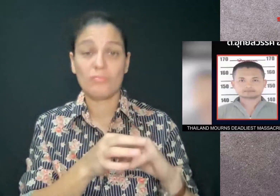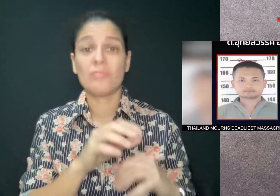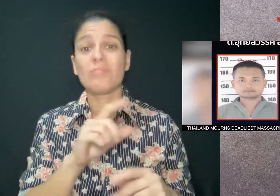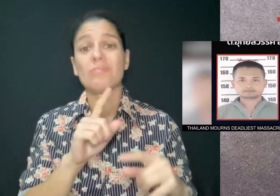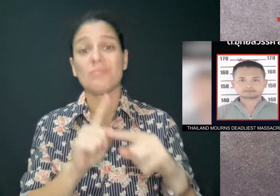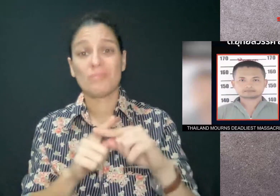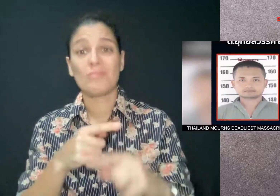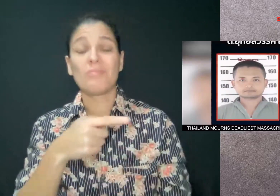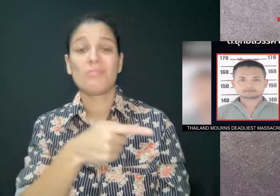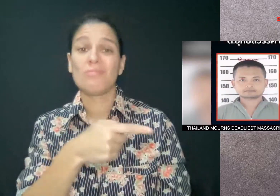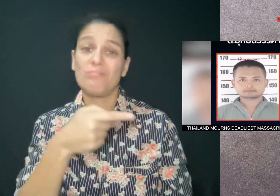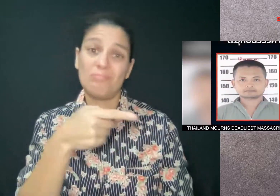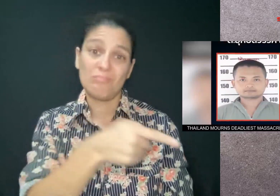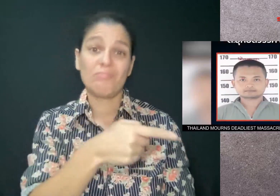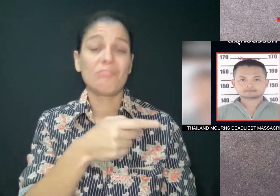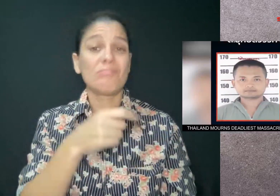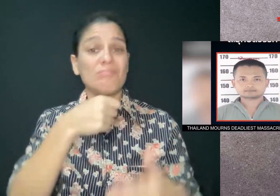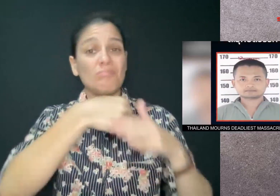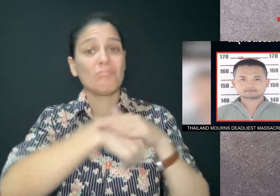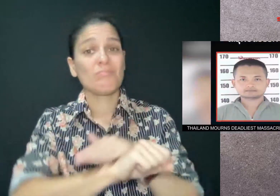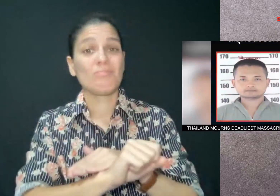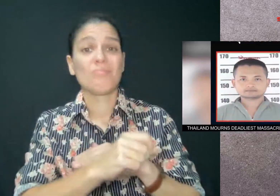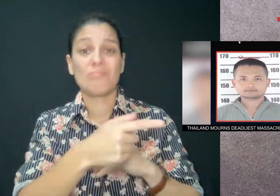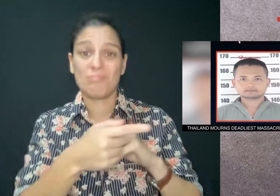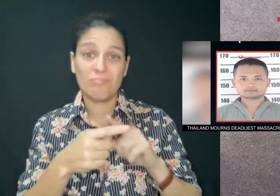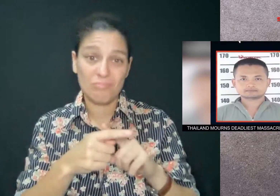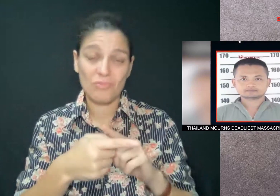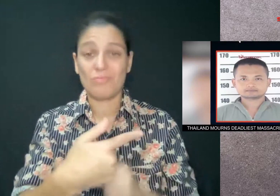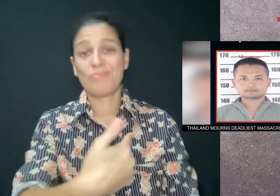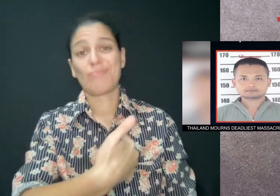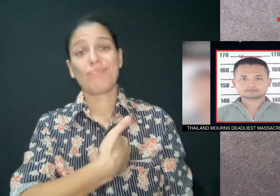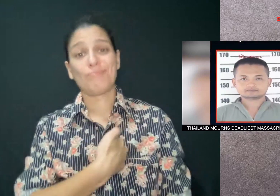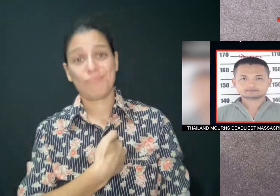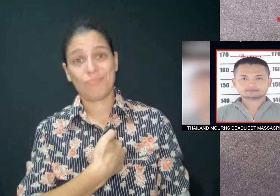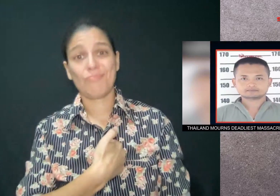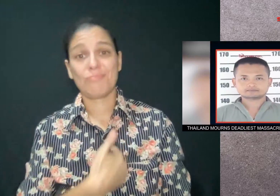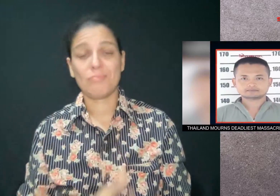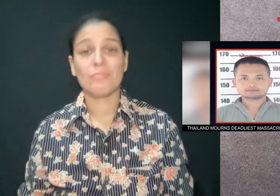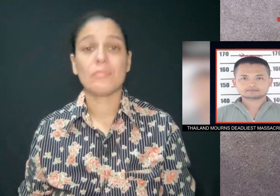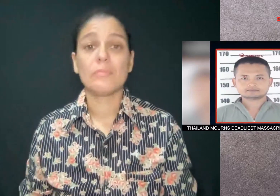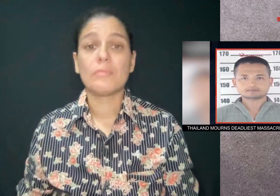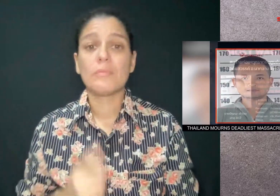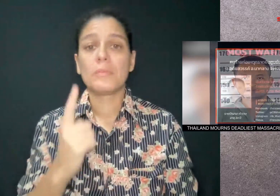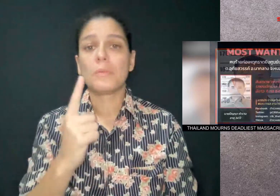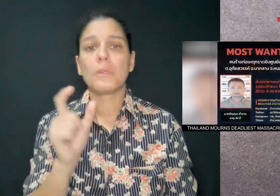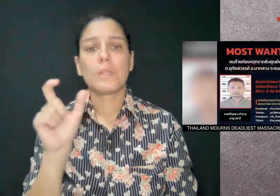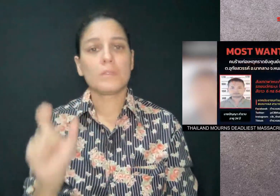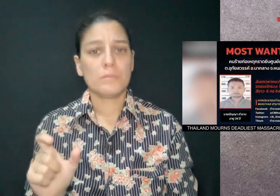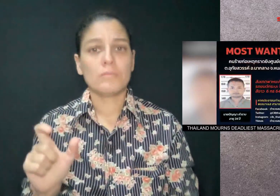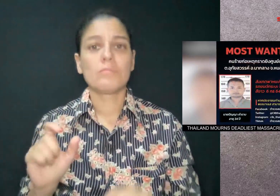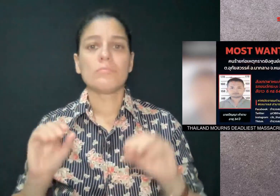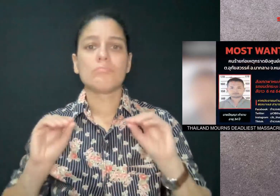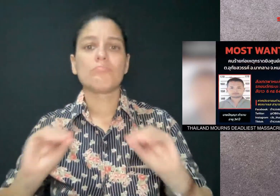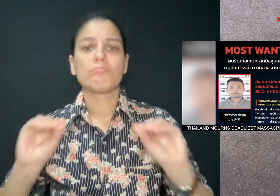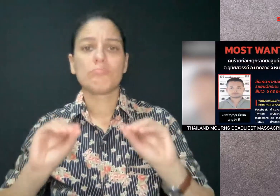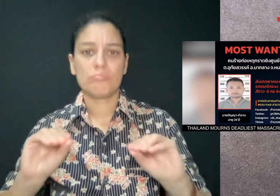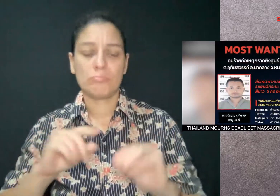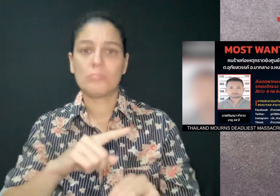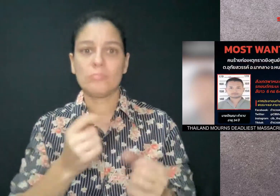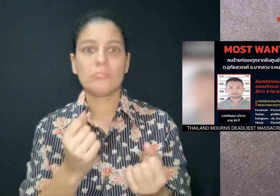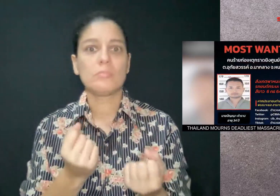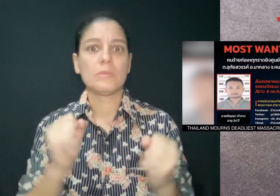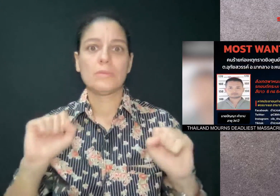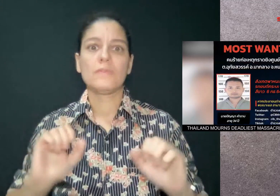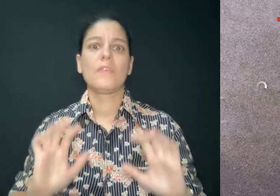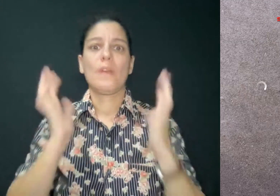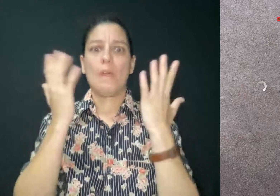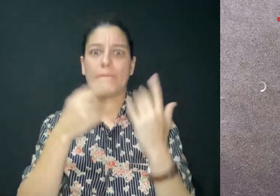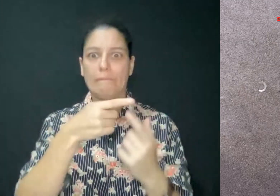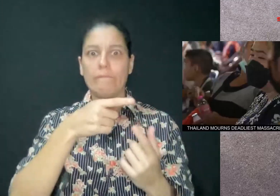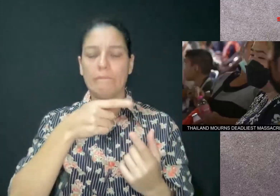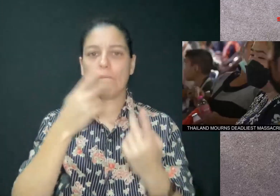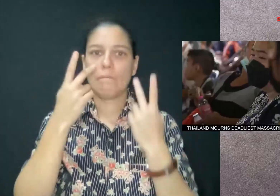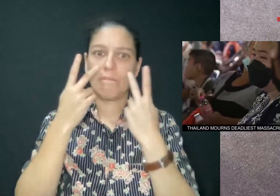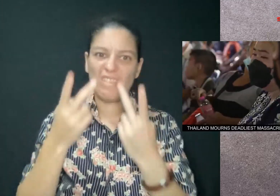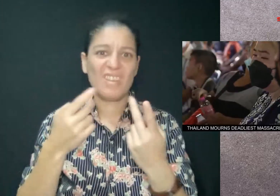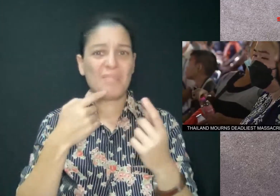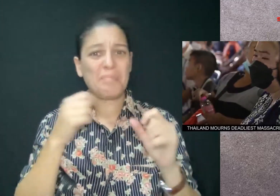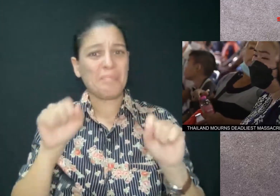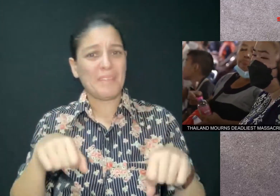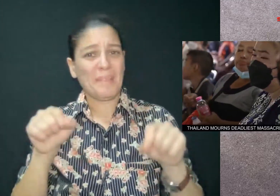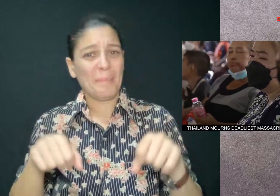his own life one teacher who survived the incident said